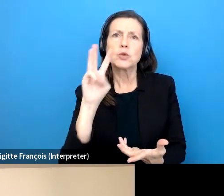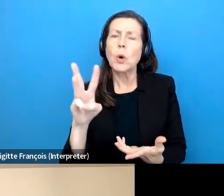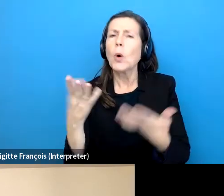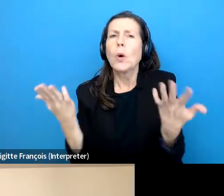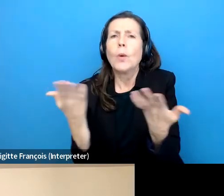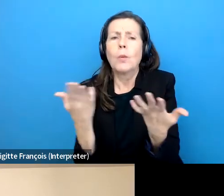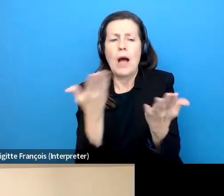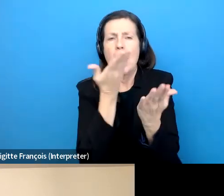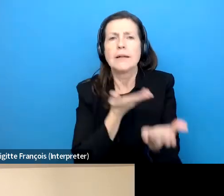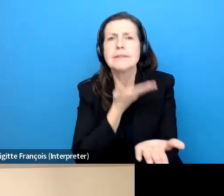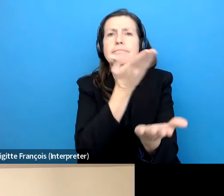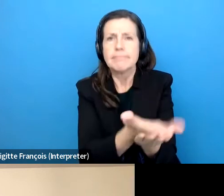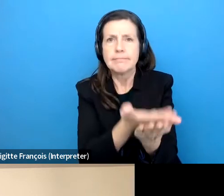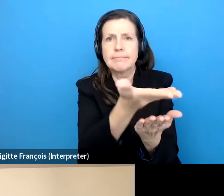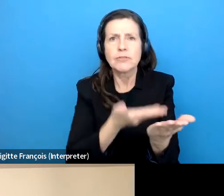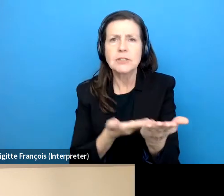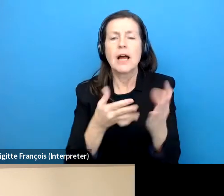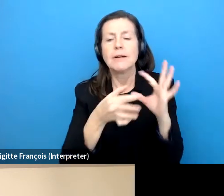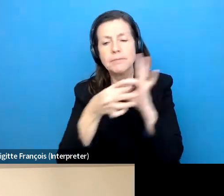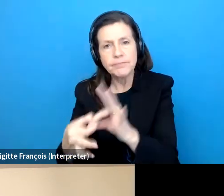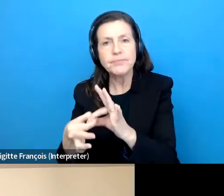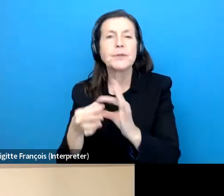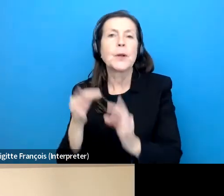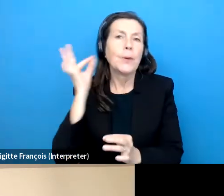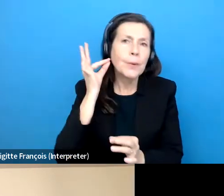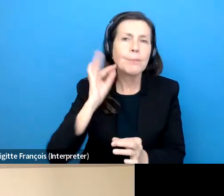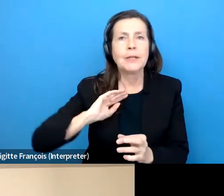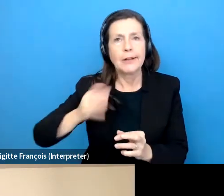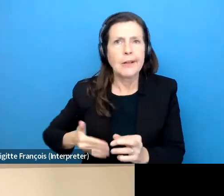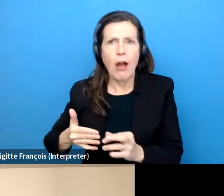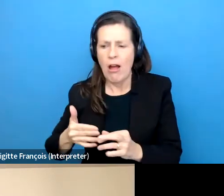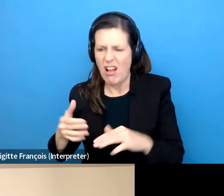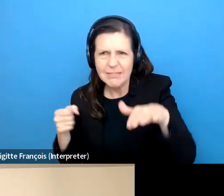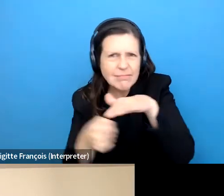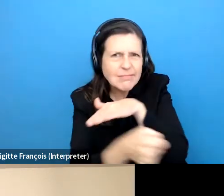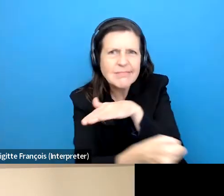on trafficking in women and girls, in the context of global migration